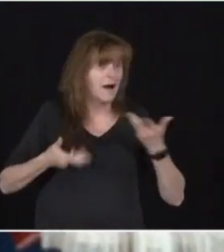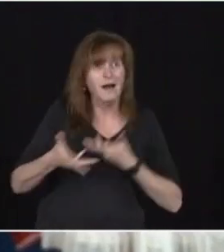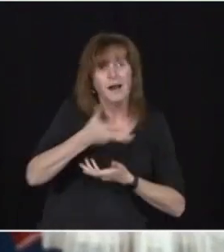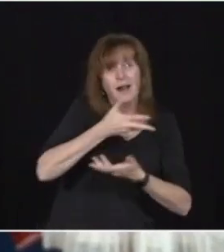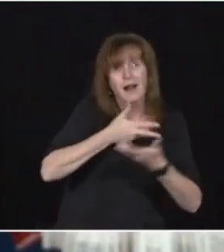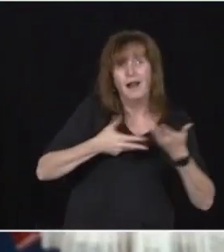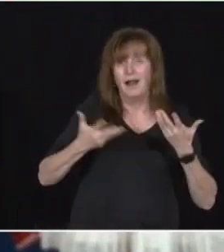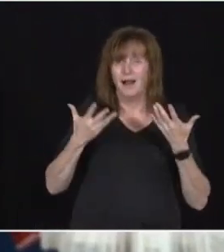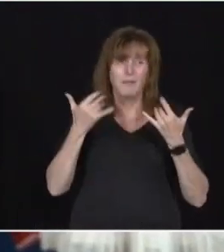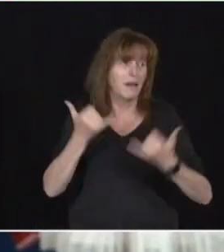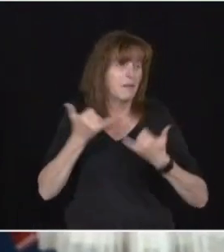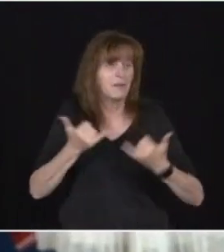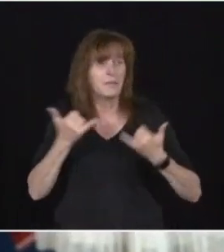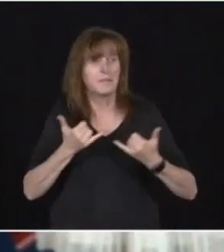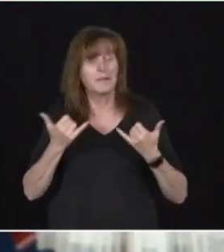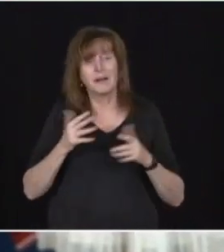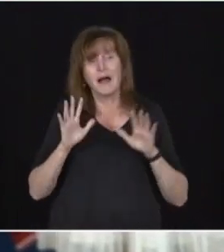Kids get excited and want to see their friends.